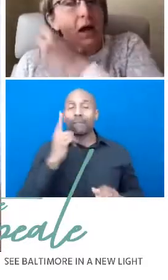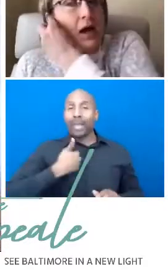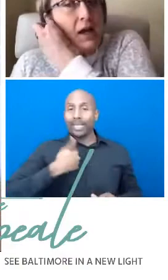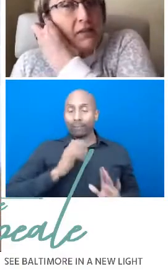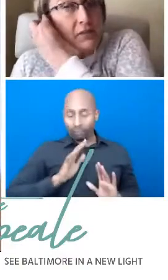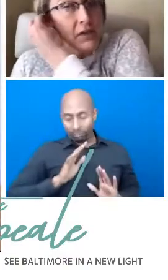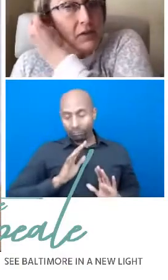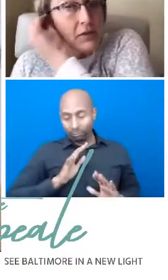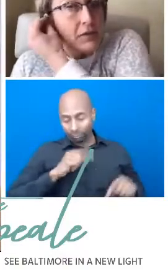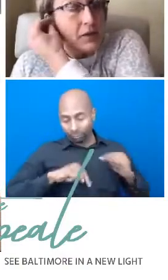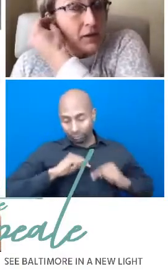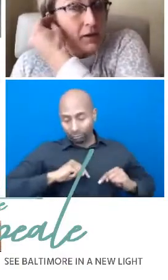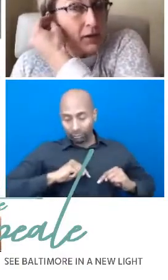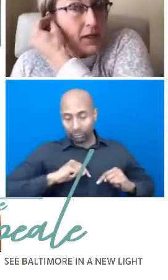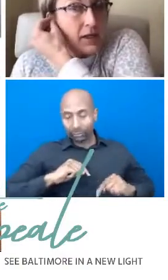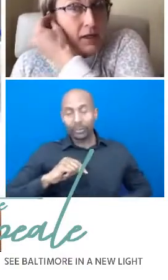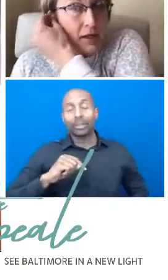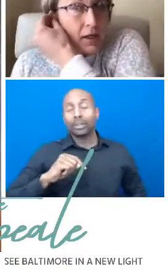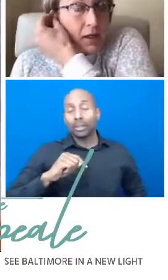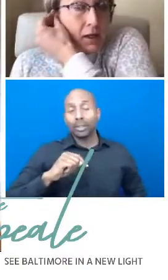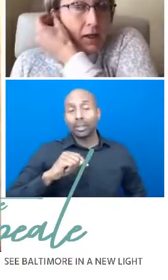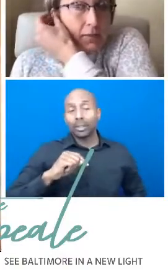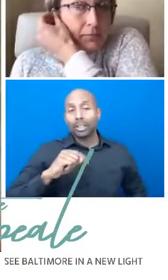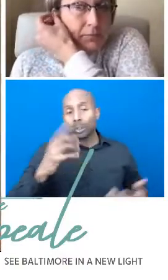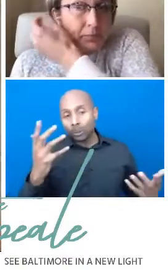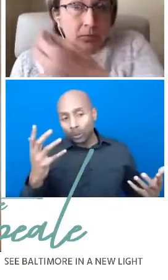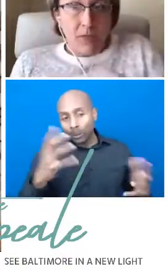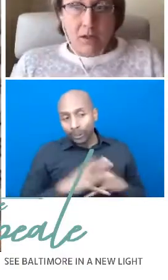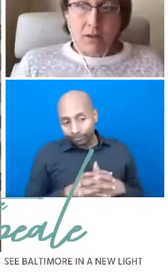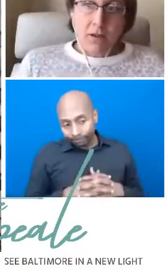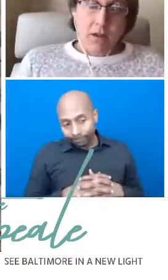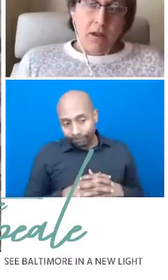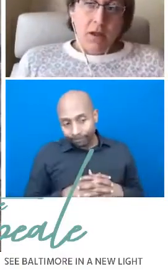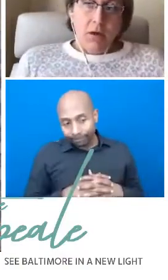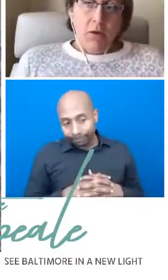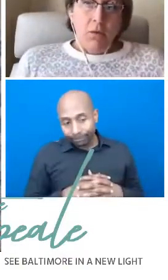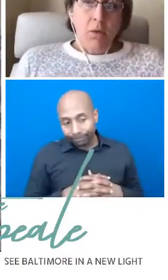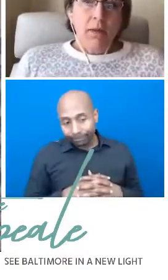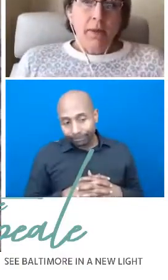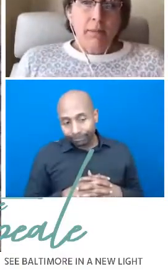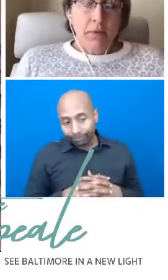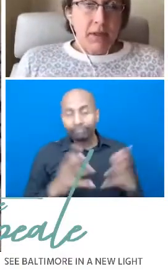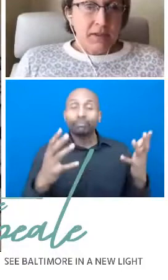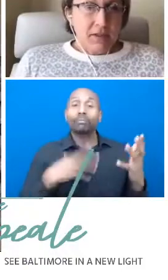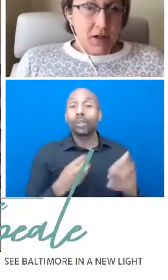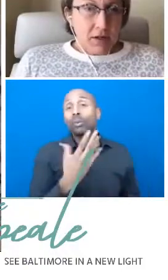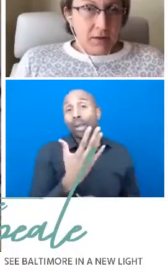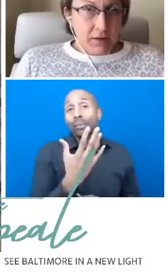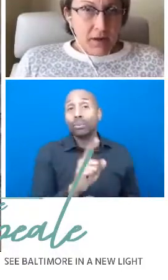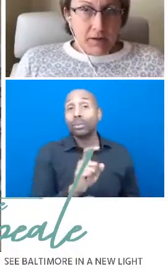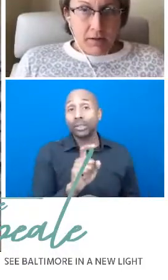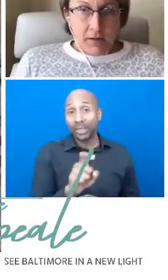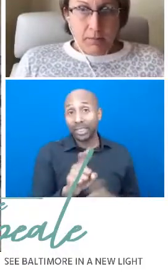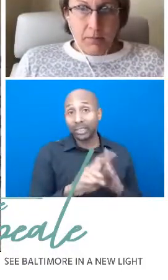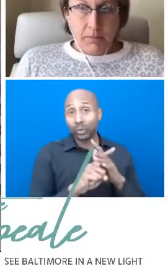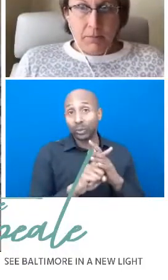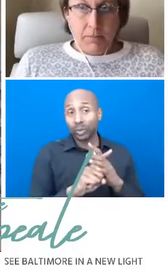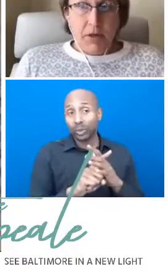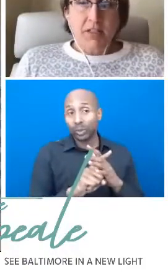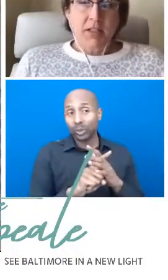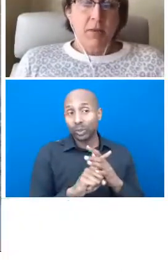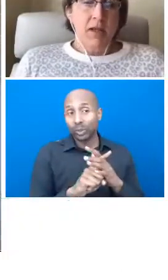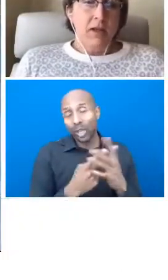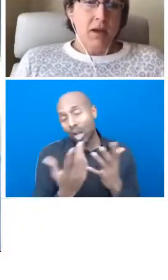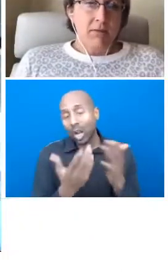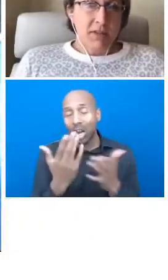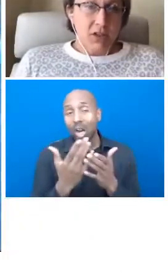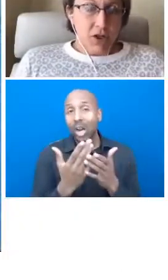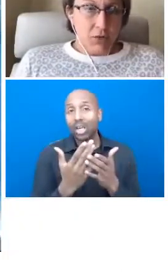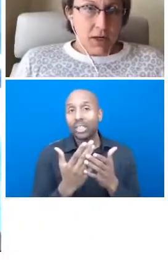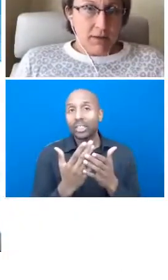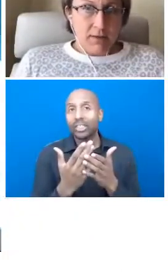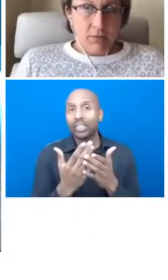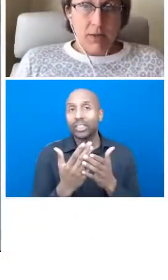I feel like white people need to start participating in the conversation on race.